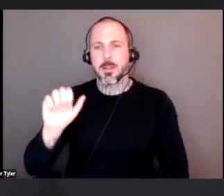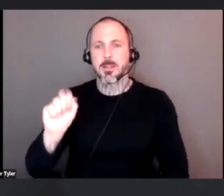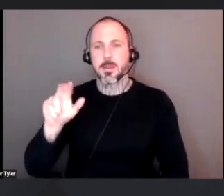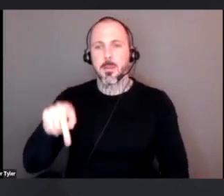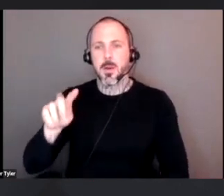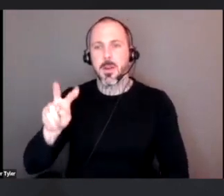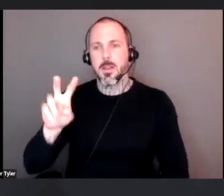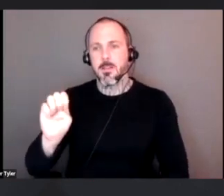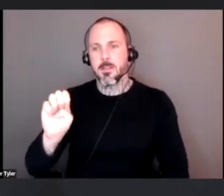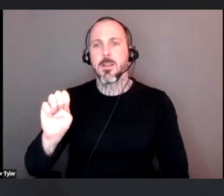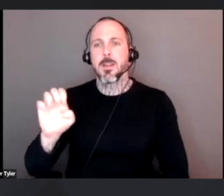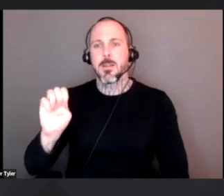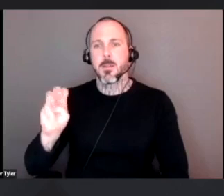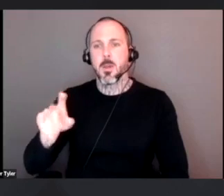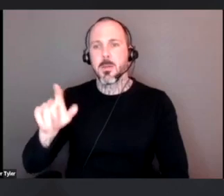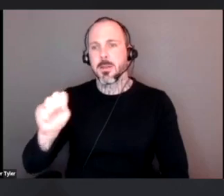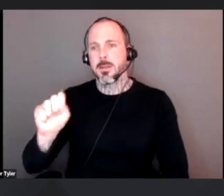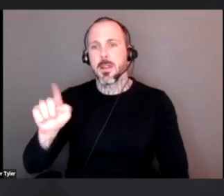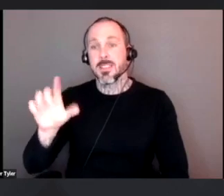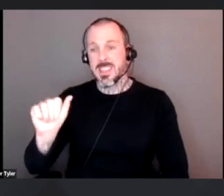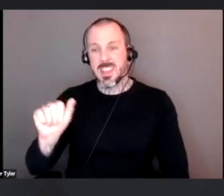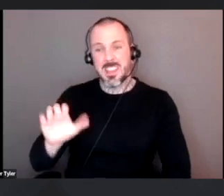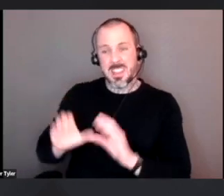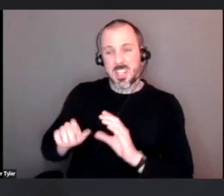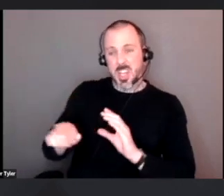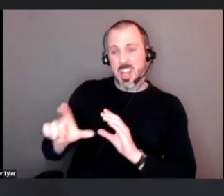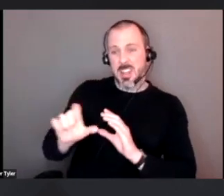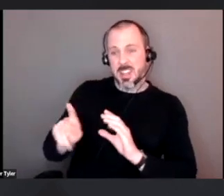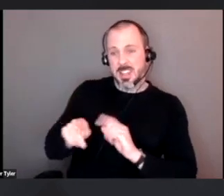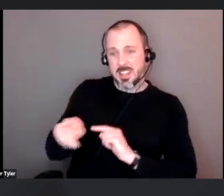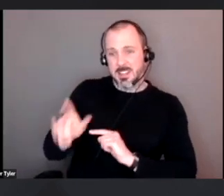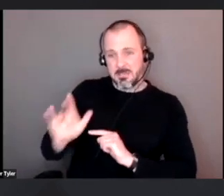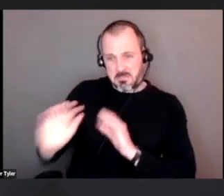find out where you're located, what your needs are, and then help you match to